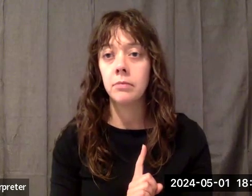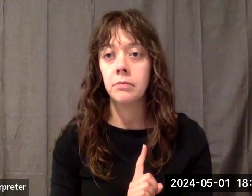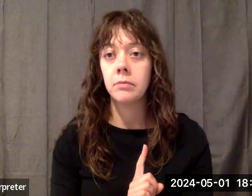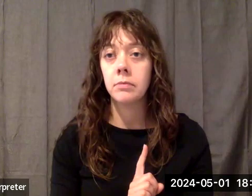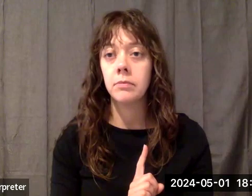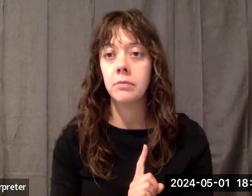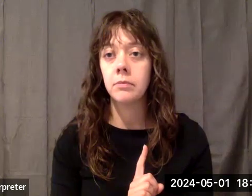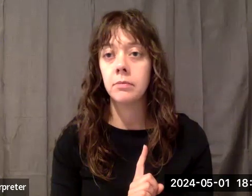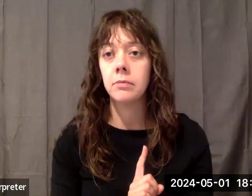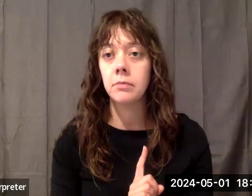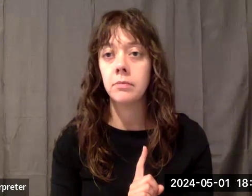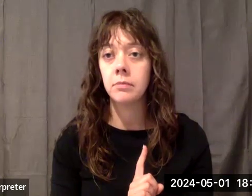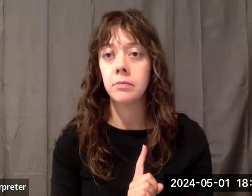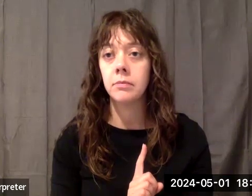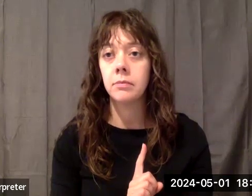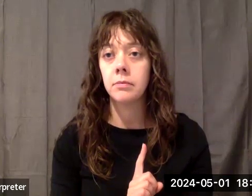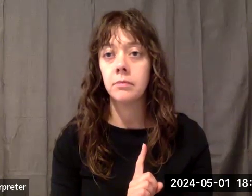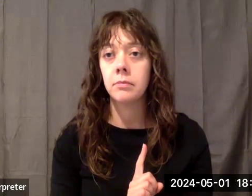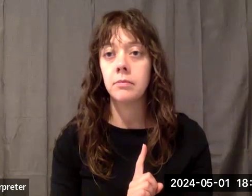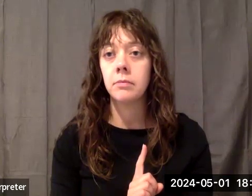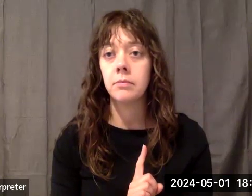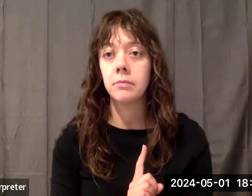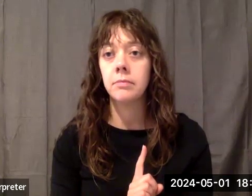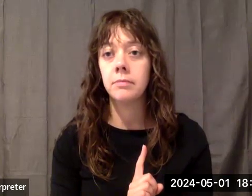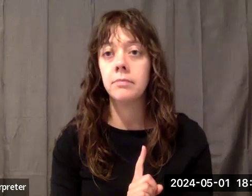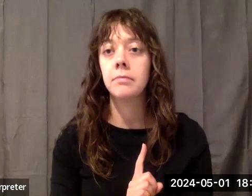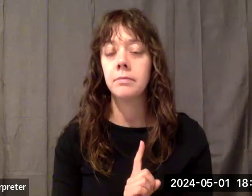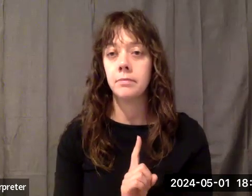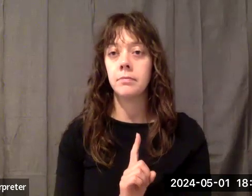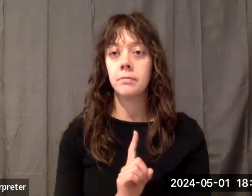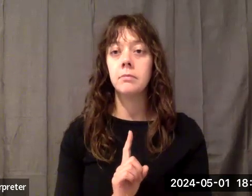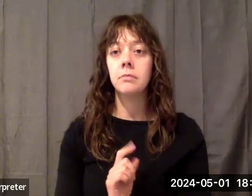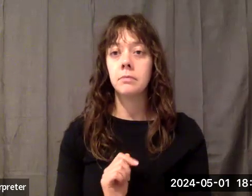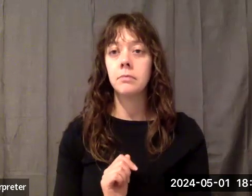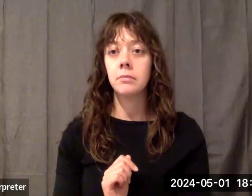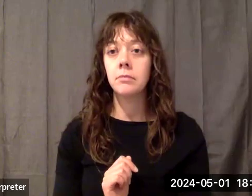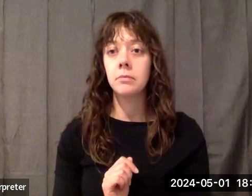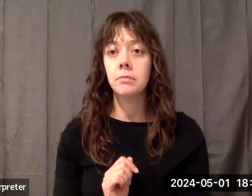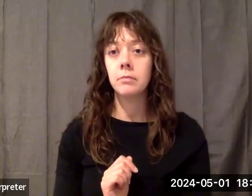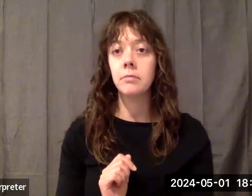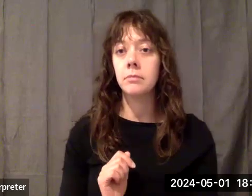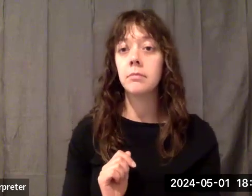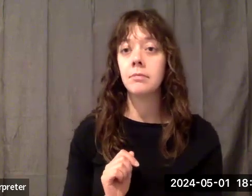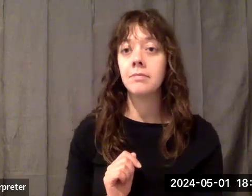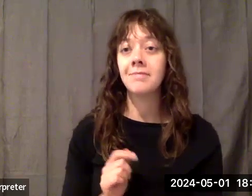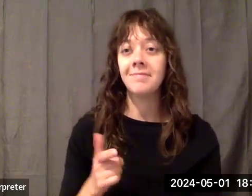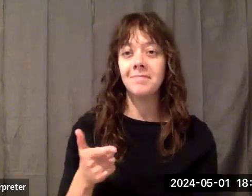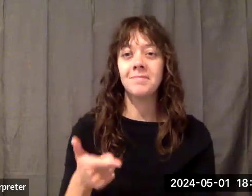So it's, it's a little bit on the frustrating side for sure. Well thank you for sharing that and and again, a lot of that feedback will be under